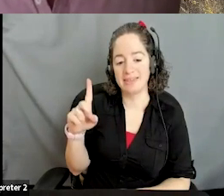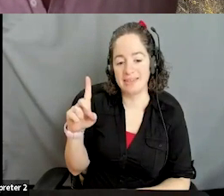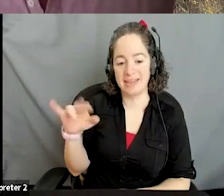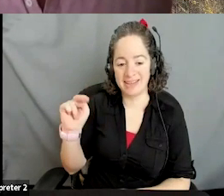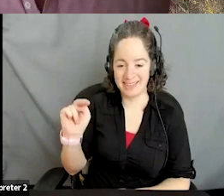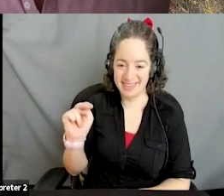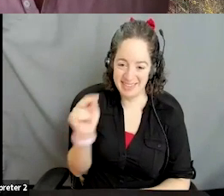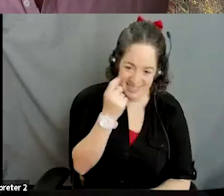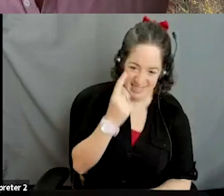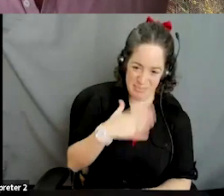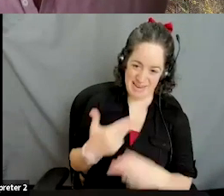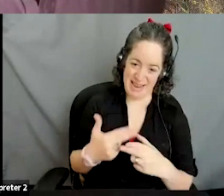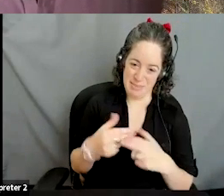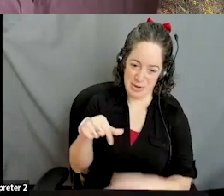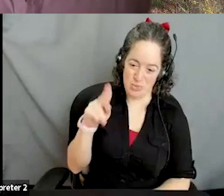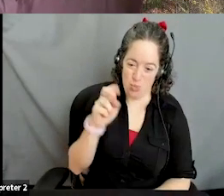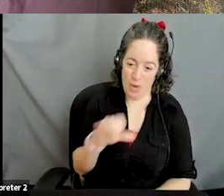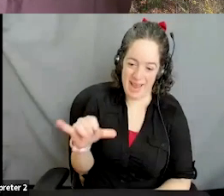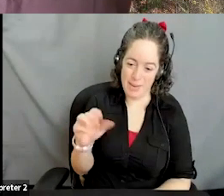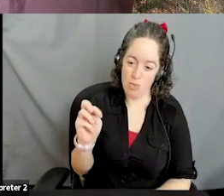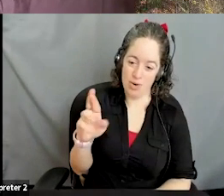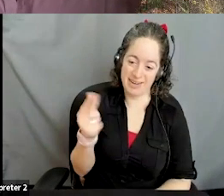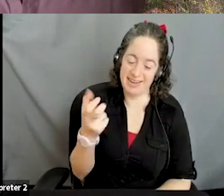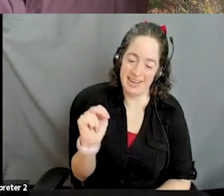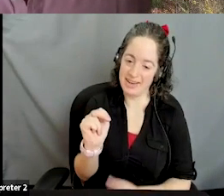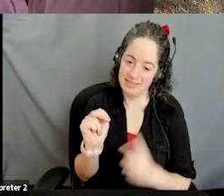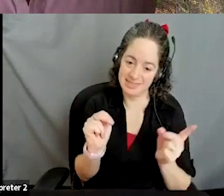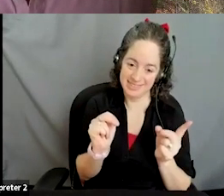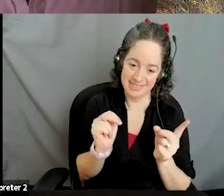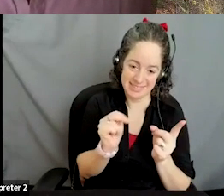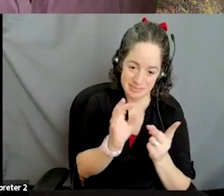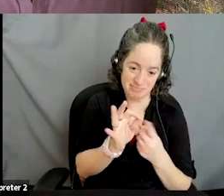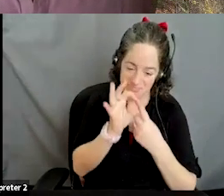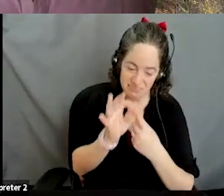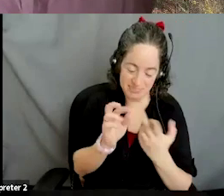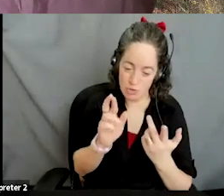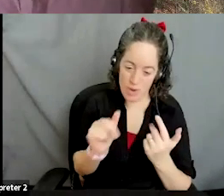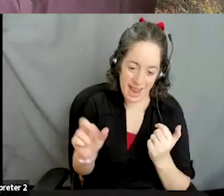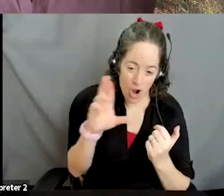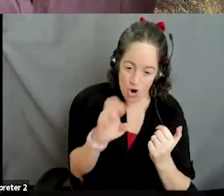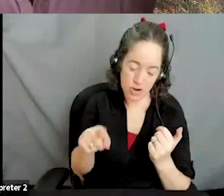If you search me on LinkedIn, I should be there. I can always provide a link to my profile there if you want to welcome anybody